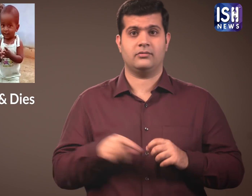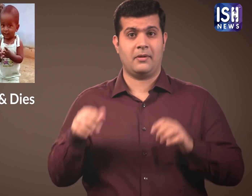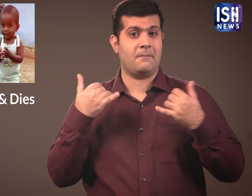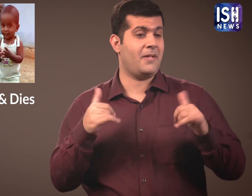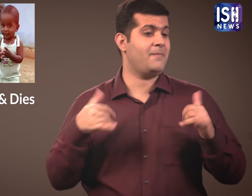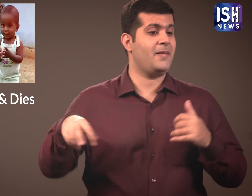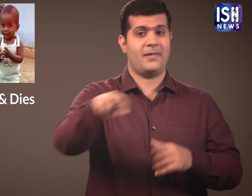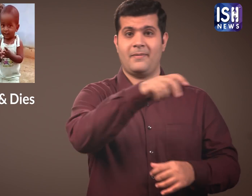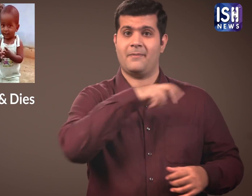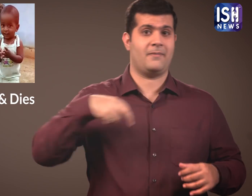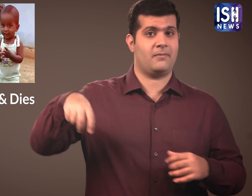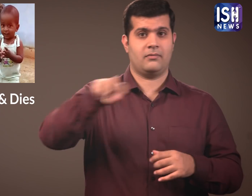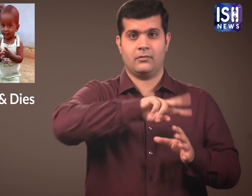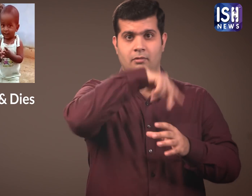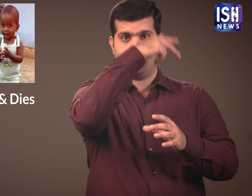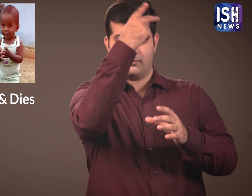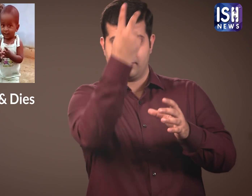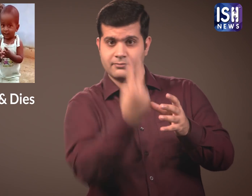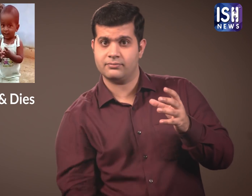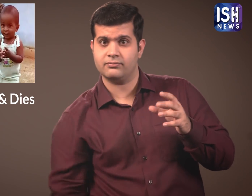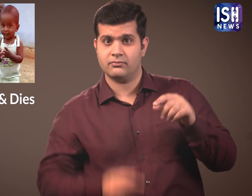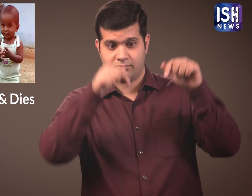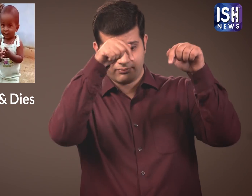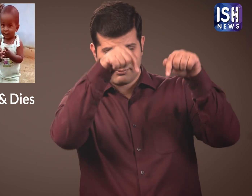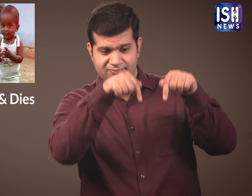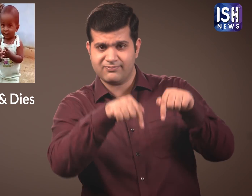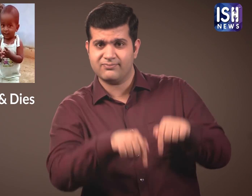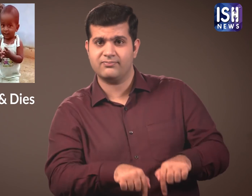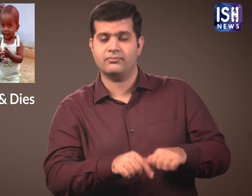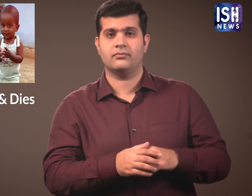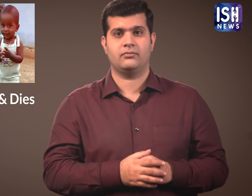While playing he fell inside the borewell.